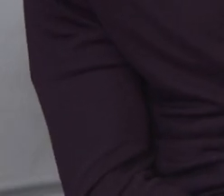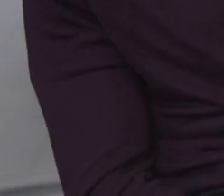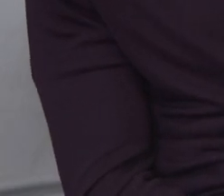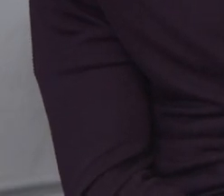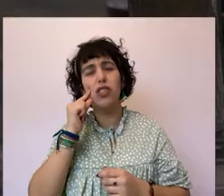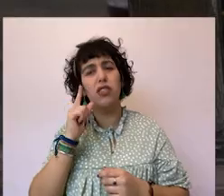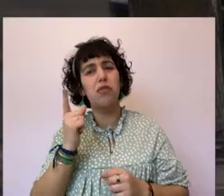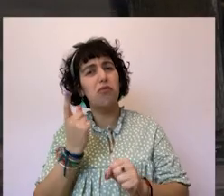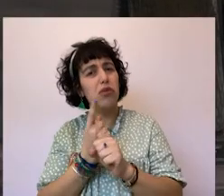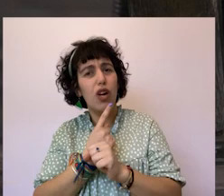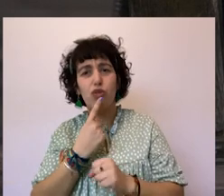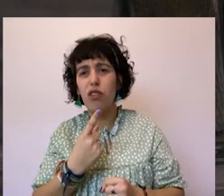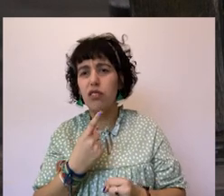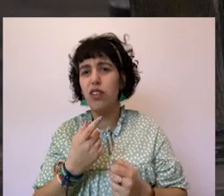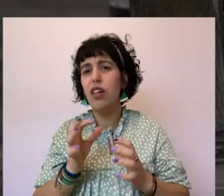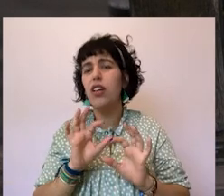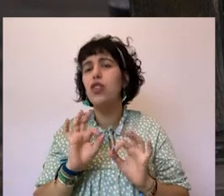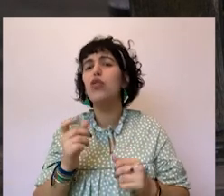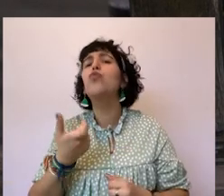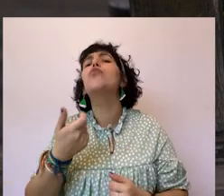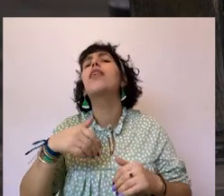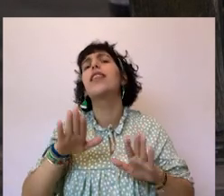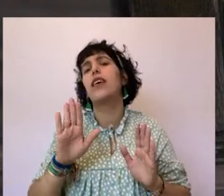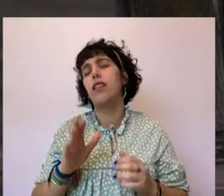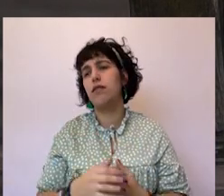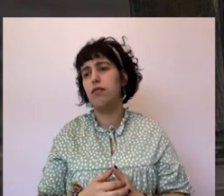It was actually wearing a boot with such many flowers bought from a women's section.